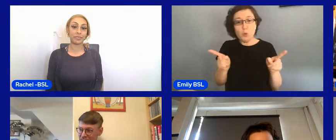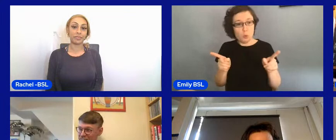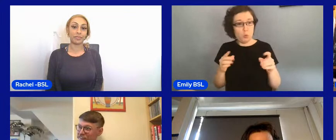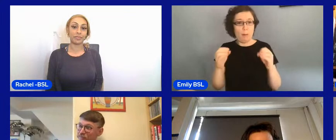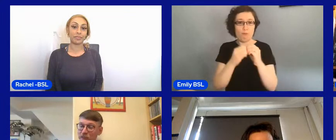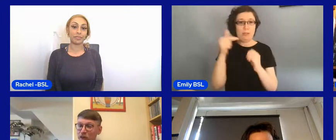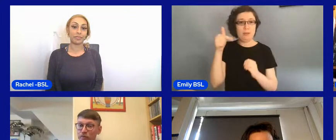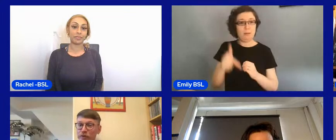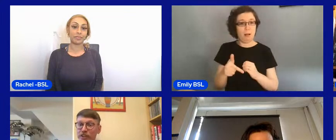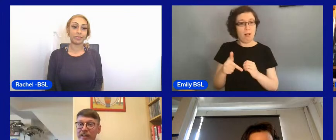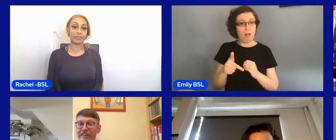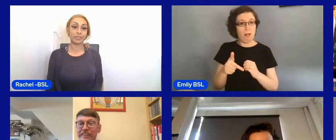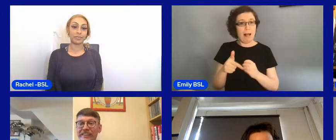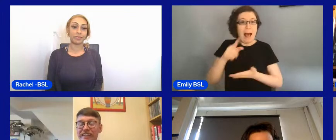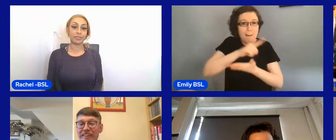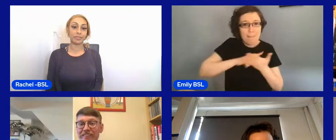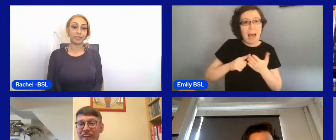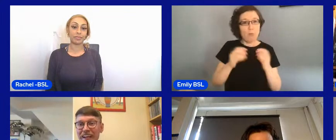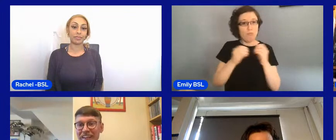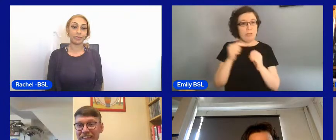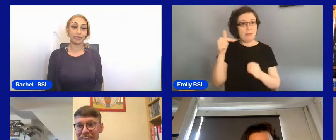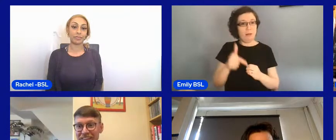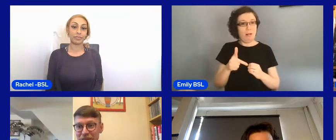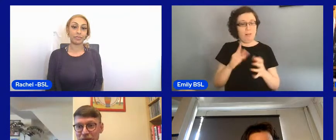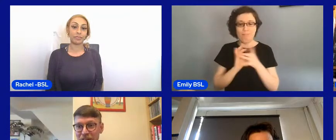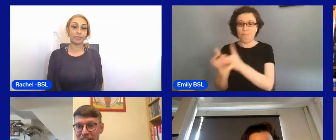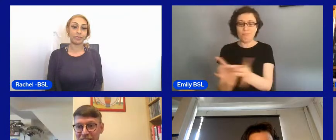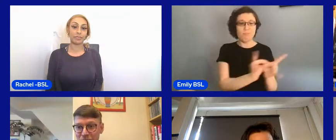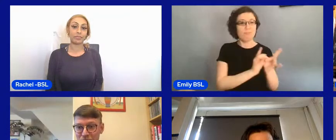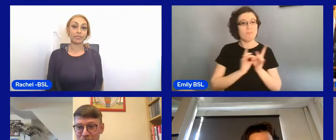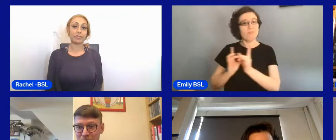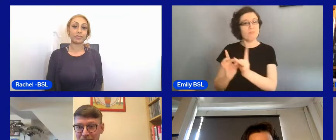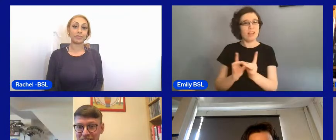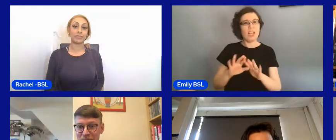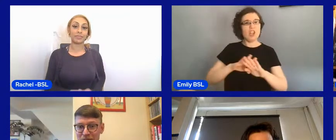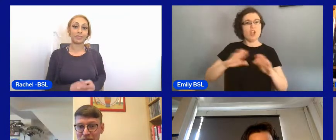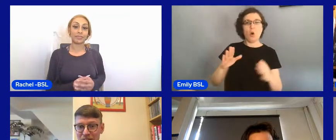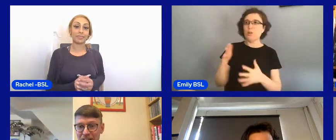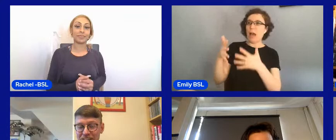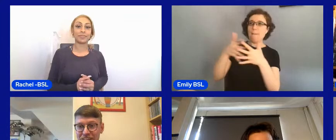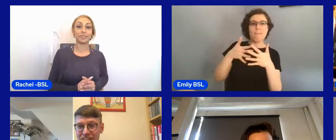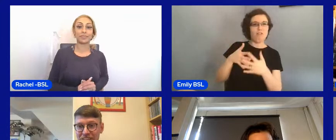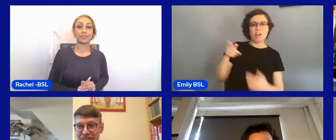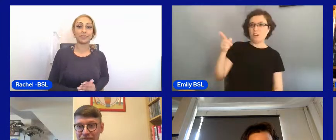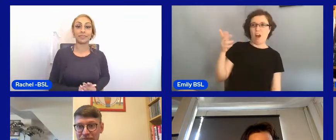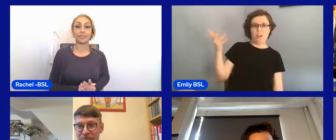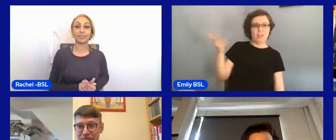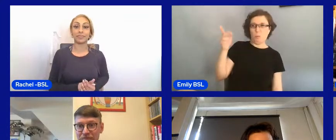a global giant in Silicon Valley